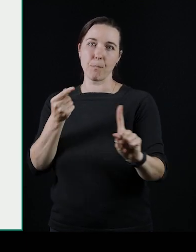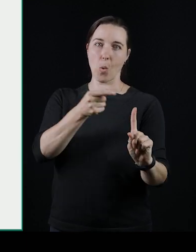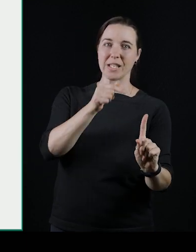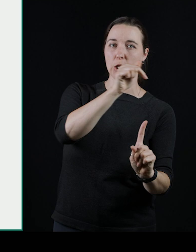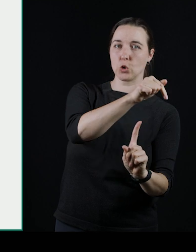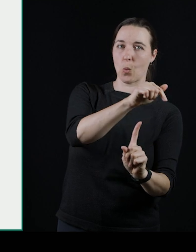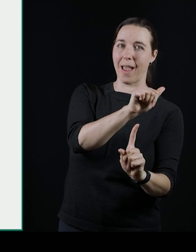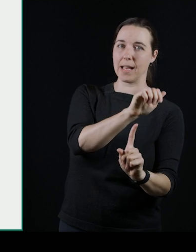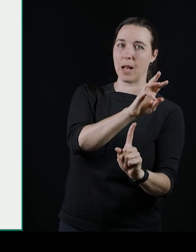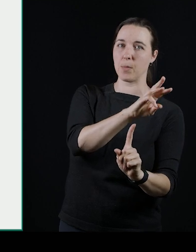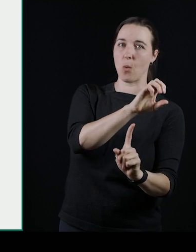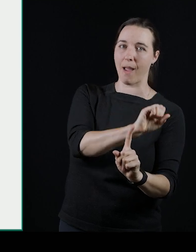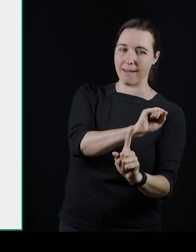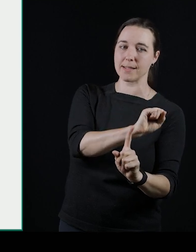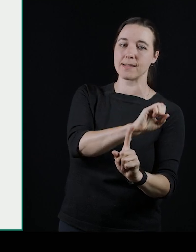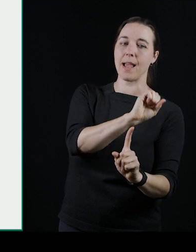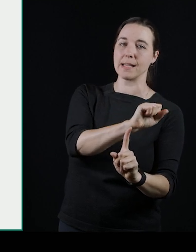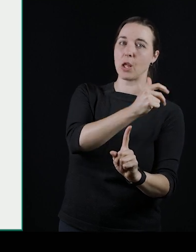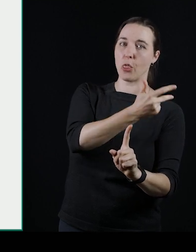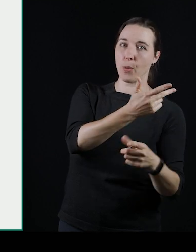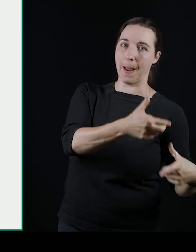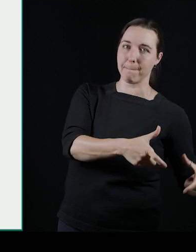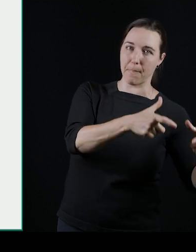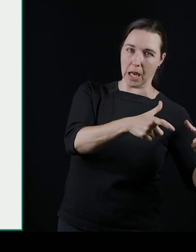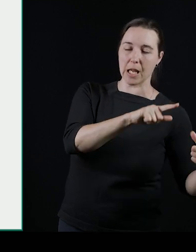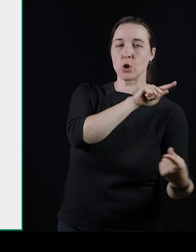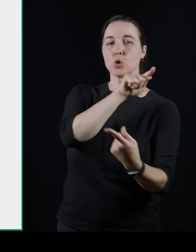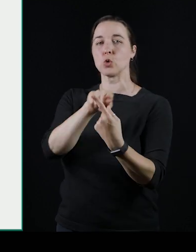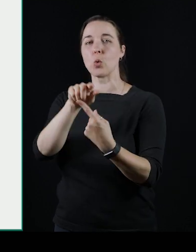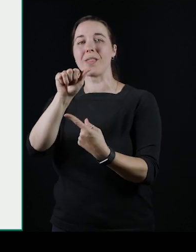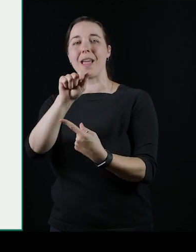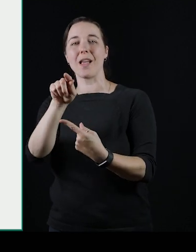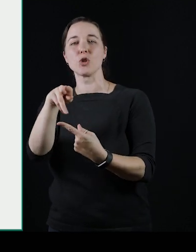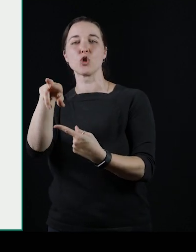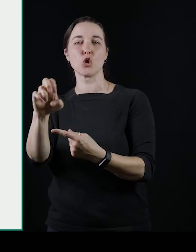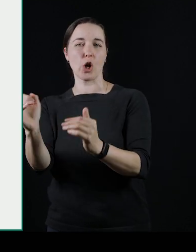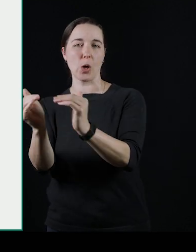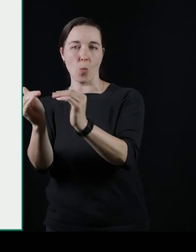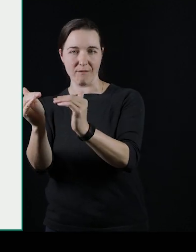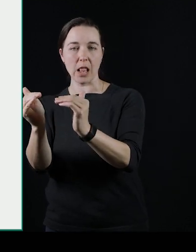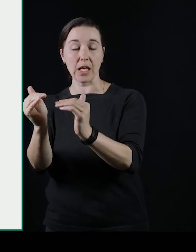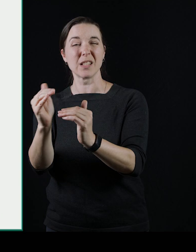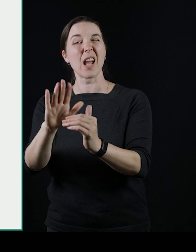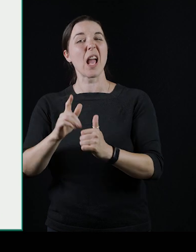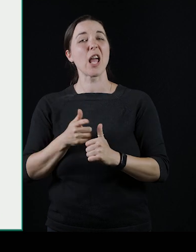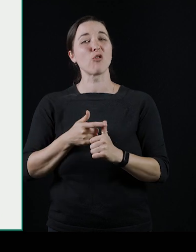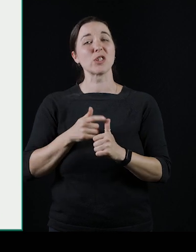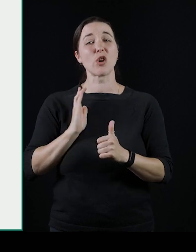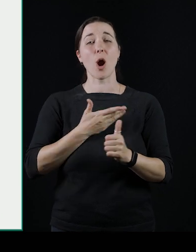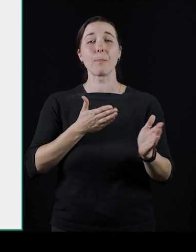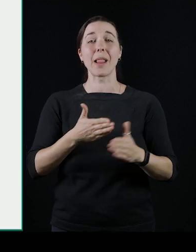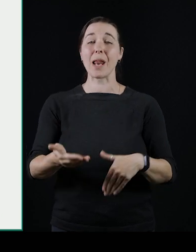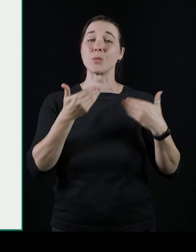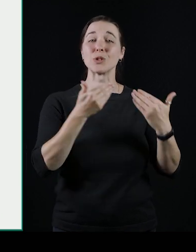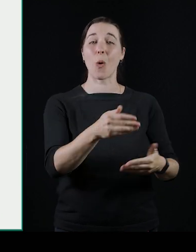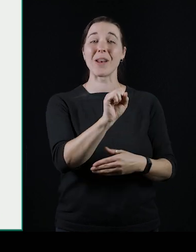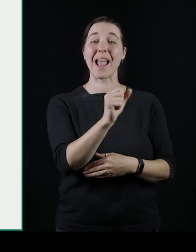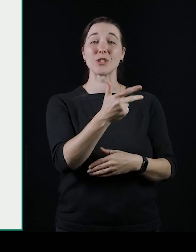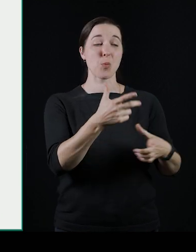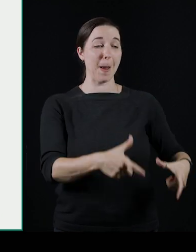to AWS S3 bucket to the Azure Blob storage equivalent. Initially our plan was to delete the S3 buckets right away